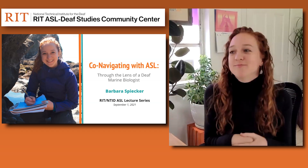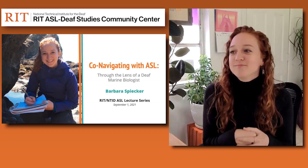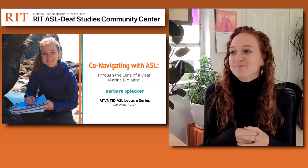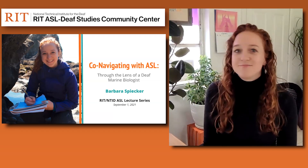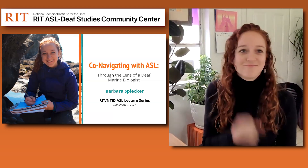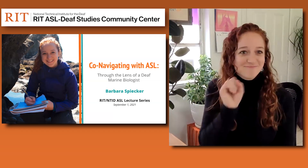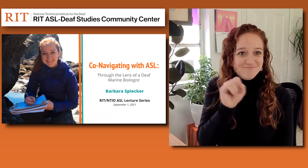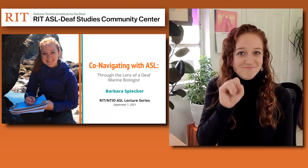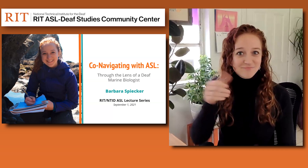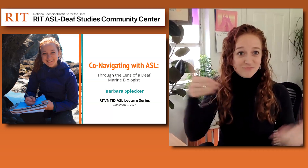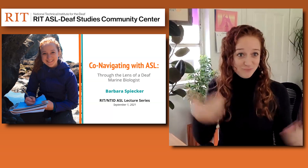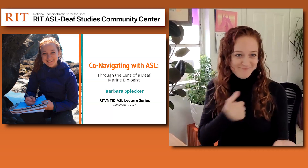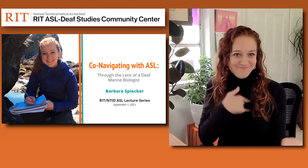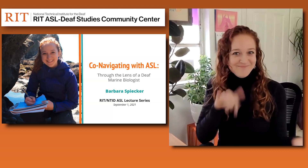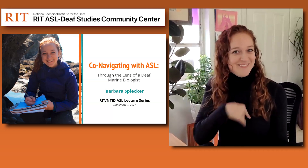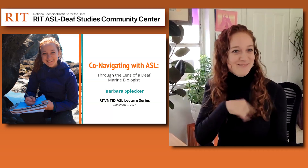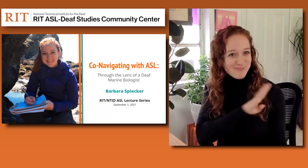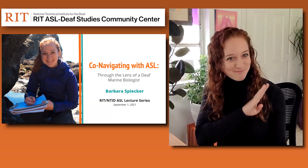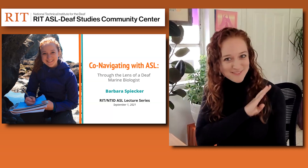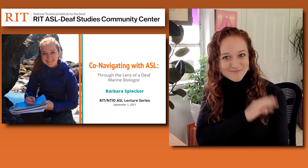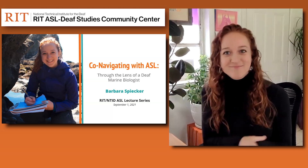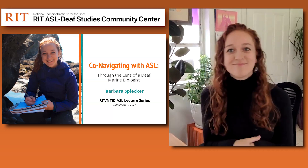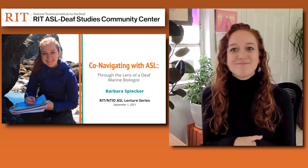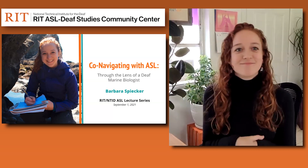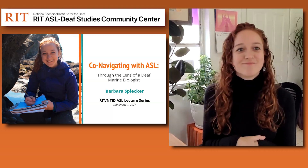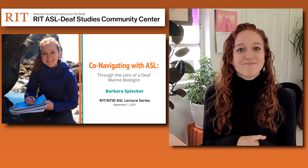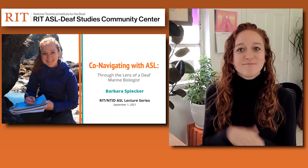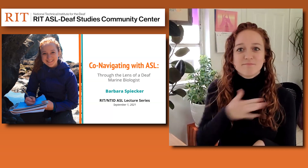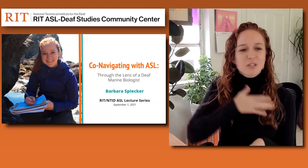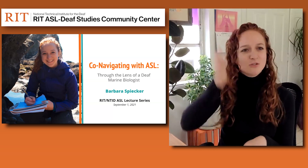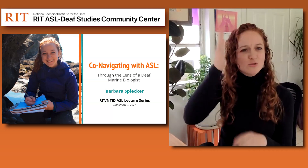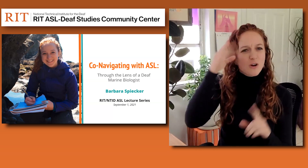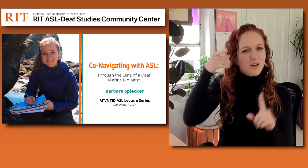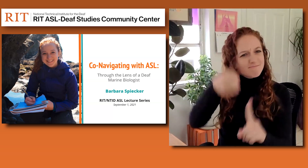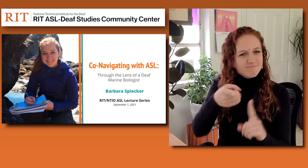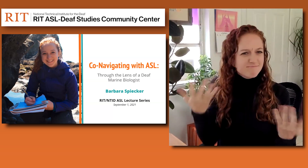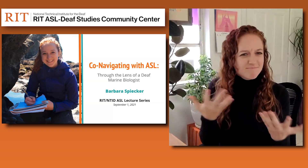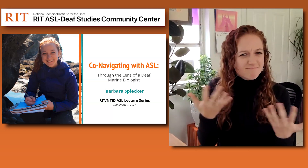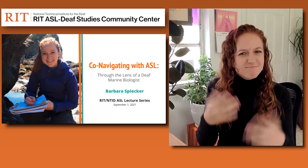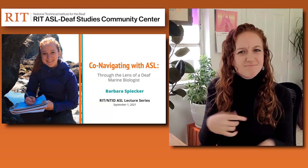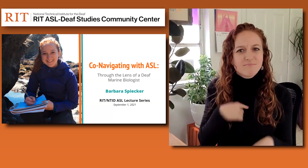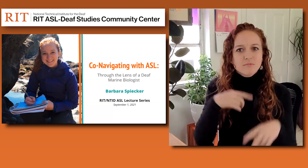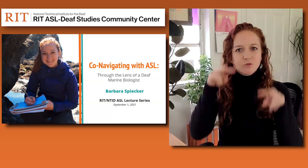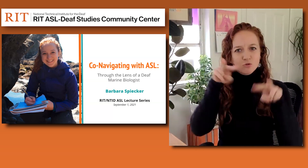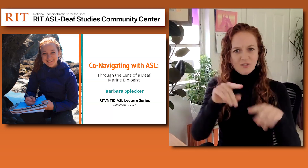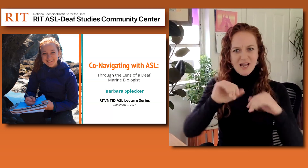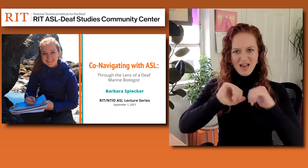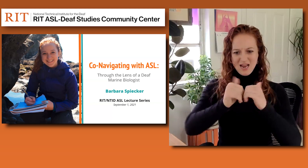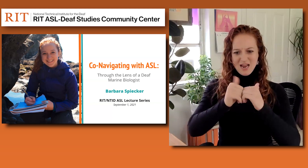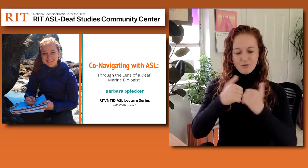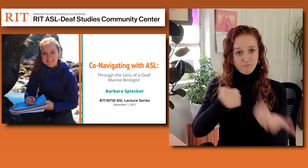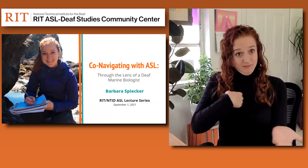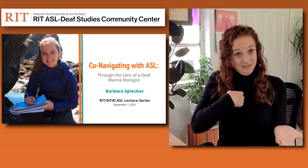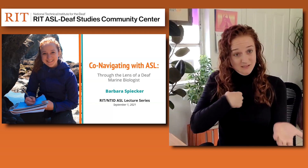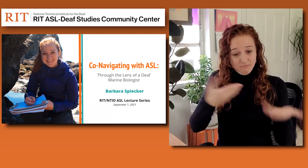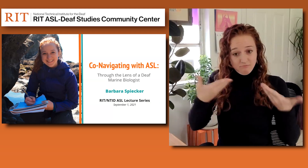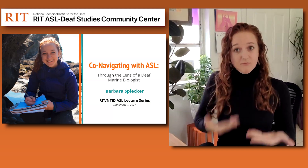and now I'm back. My name is Barbara Spiecker. My lecture today, I'm going to look at